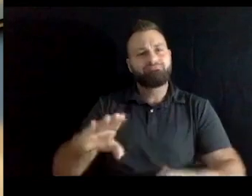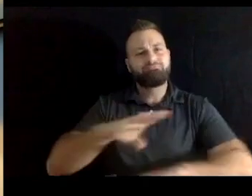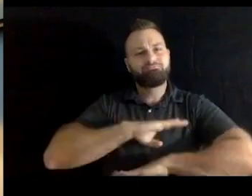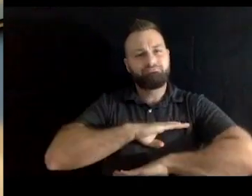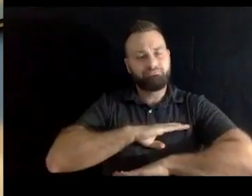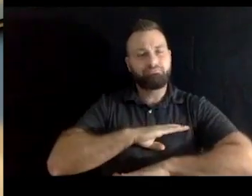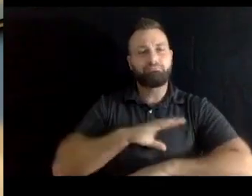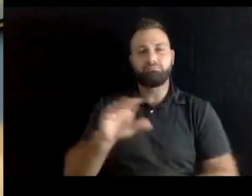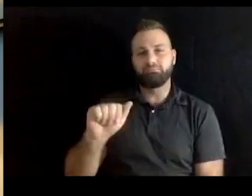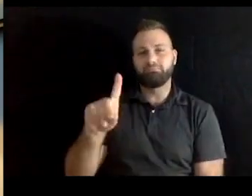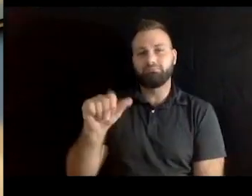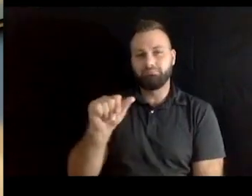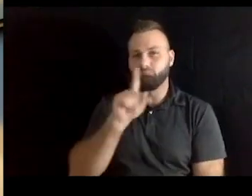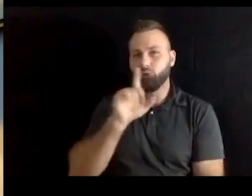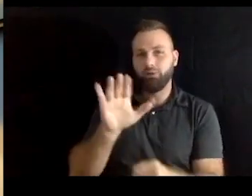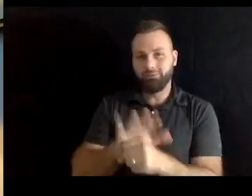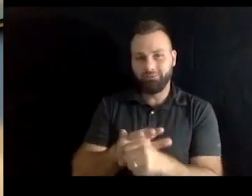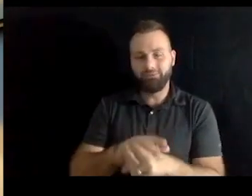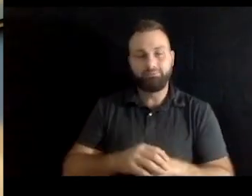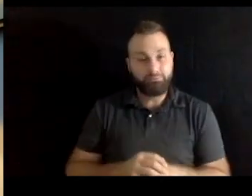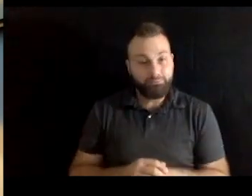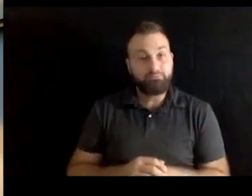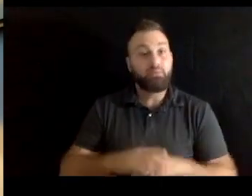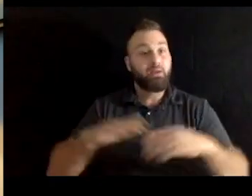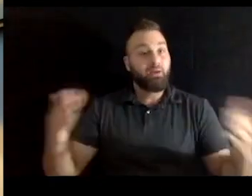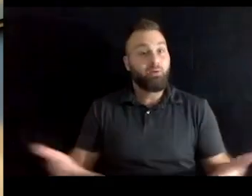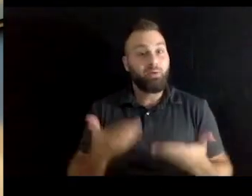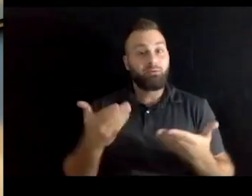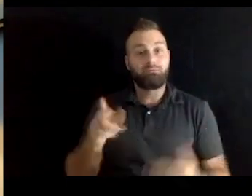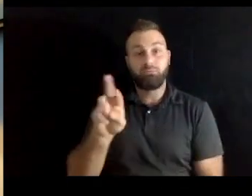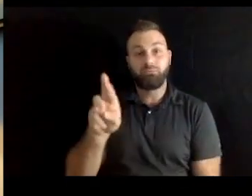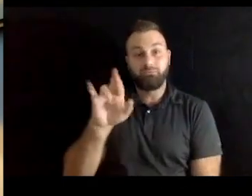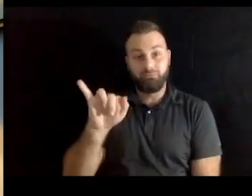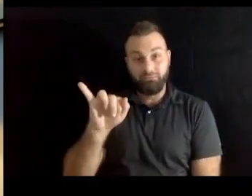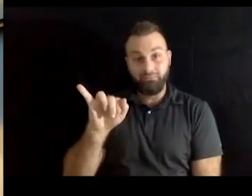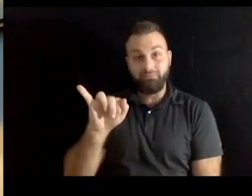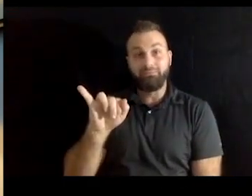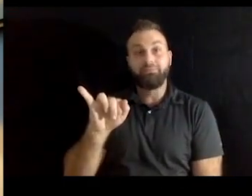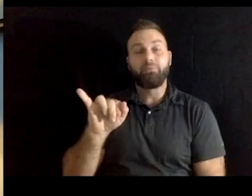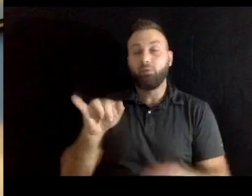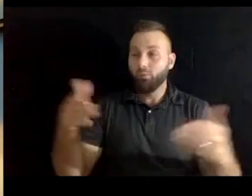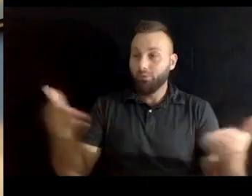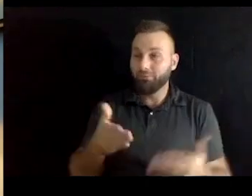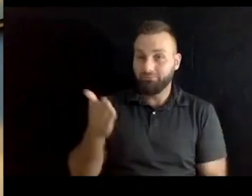I join the University of Rhode Island in welcoming him and look forward to hearing from him.